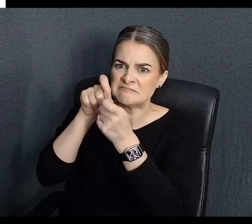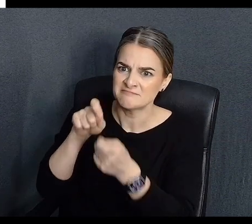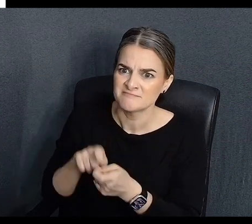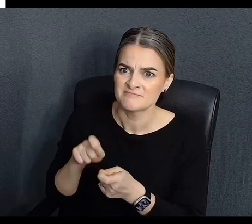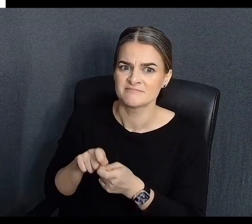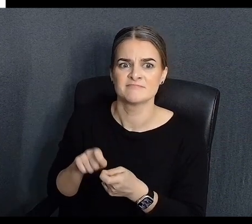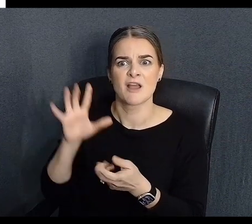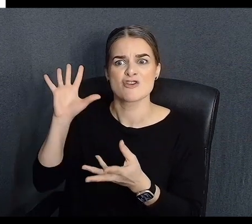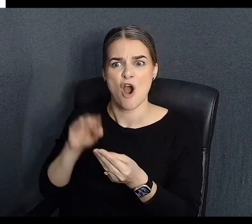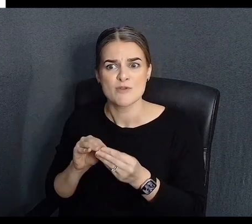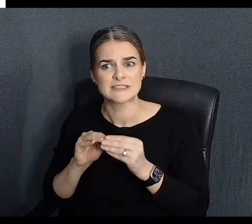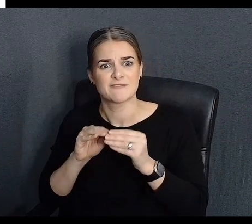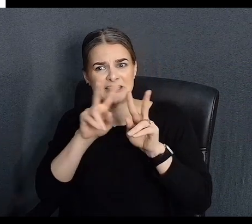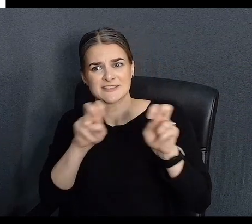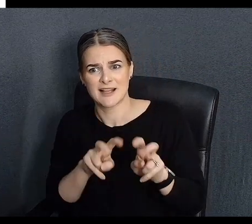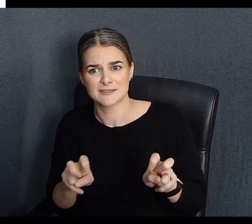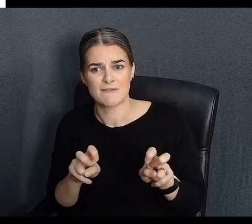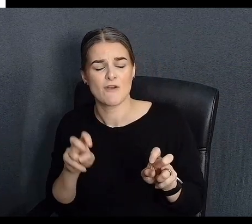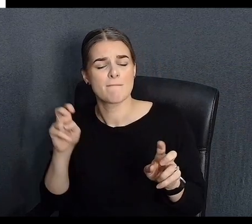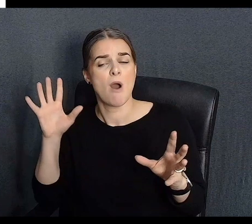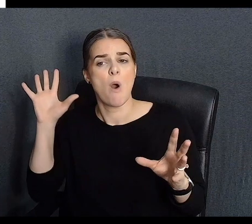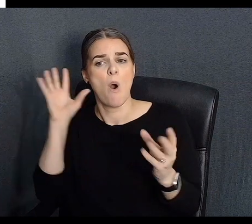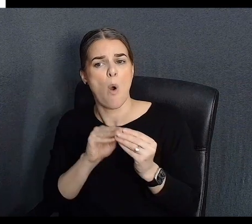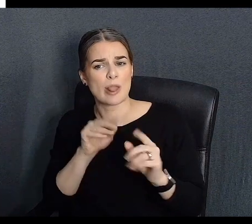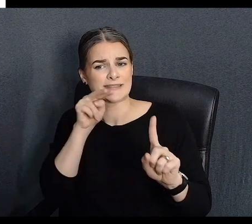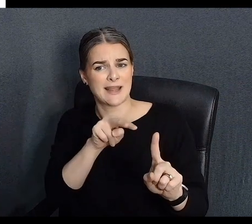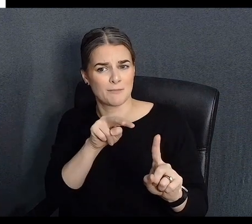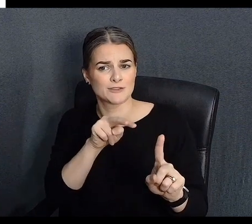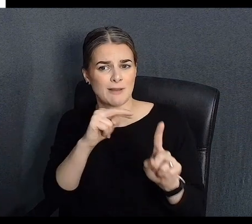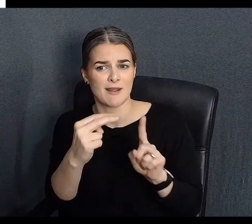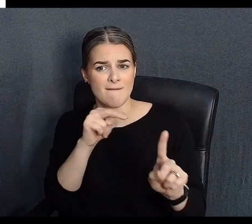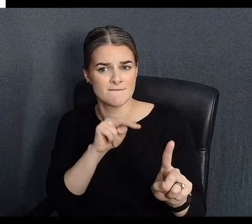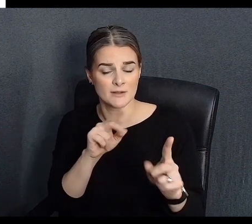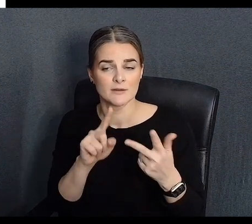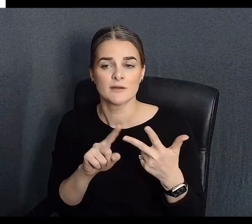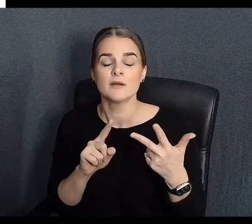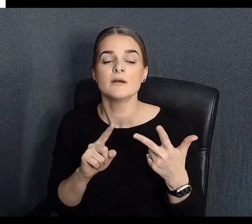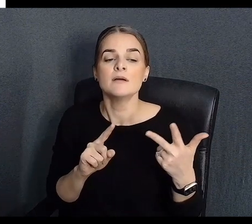looking at the person from a holistic perspective. And then we also want to talk about how things like vision,